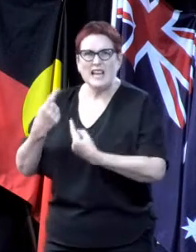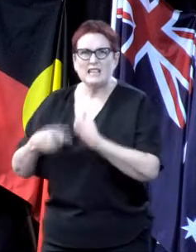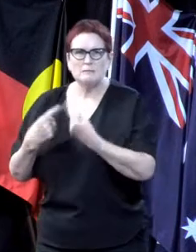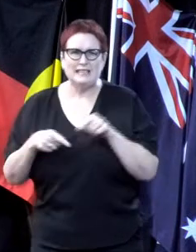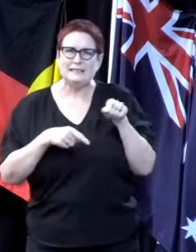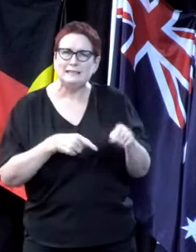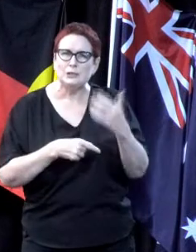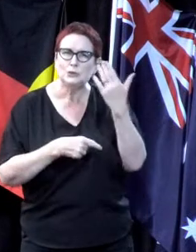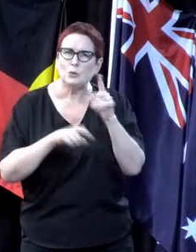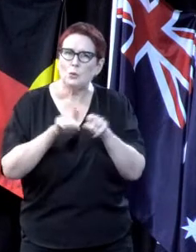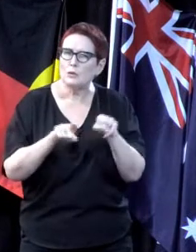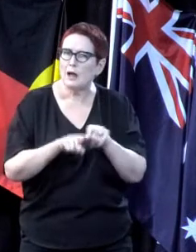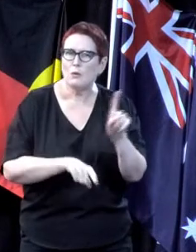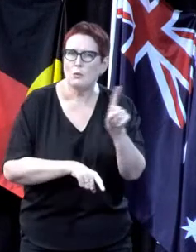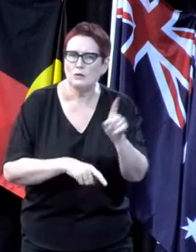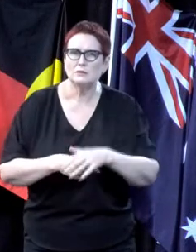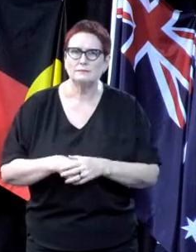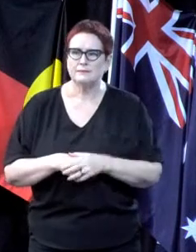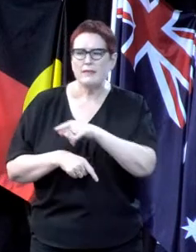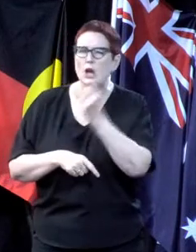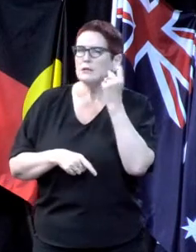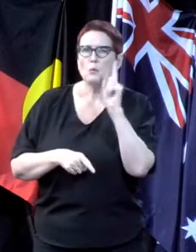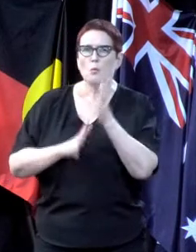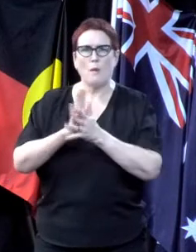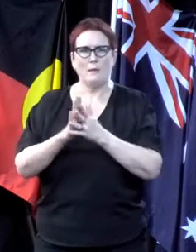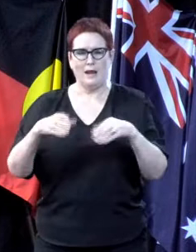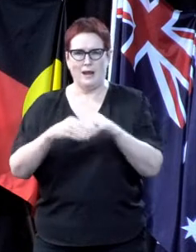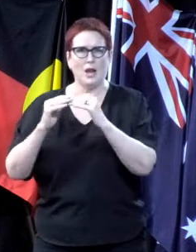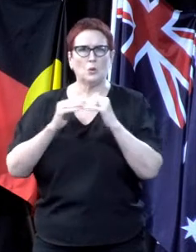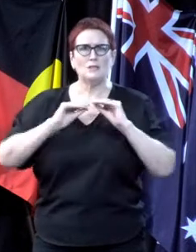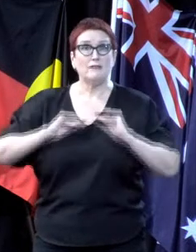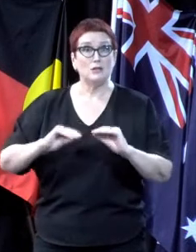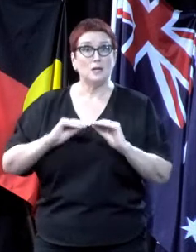what inclusive education actually meant and what the support would look like for their child.